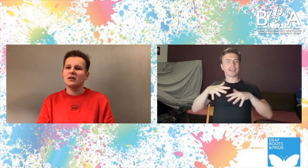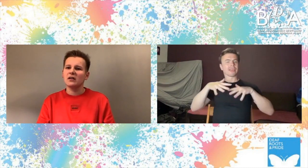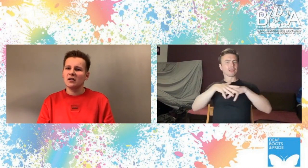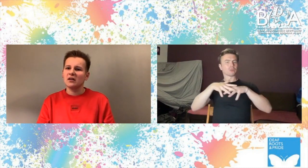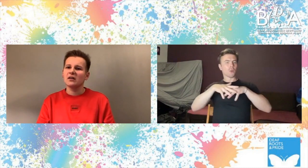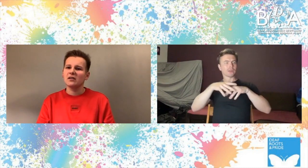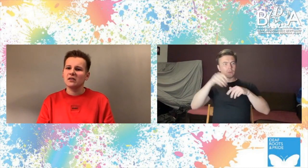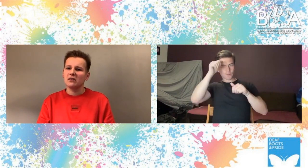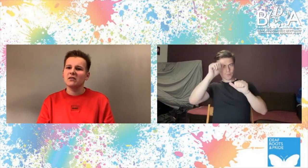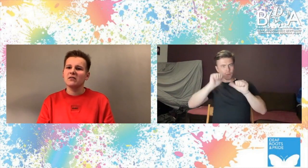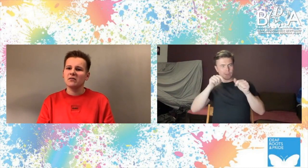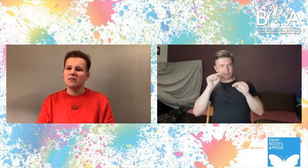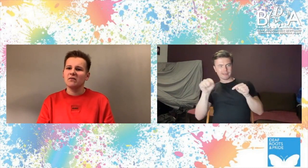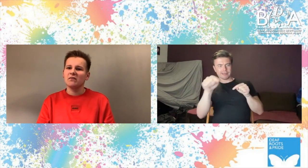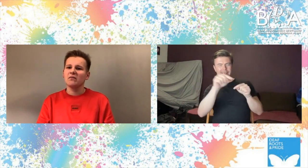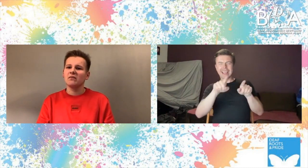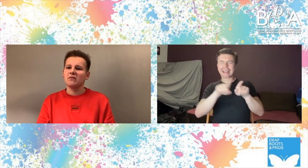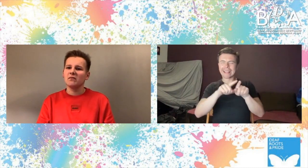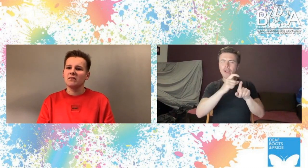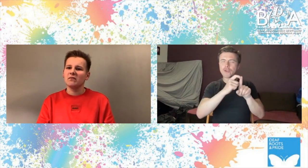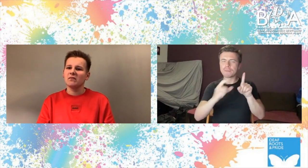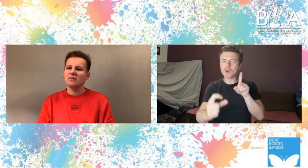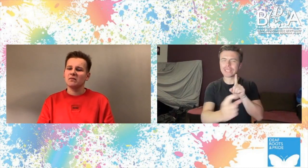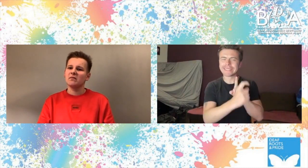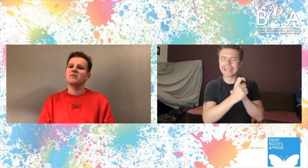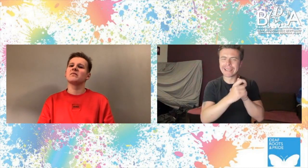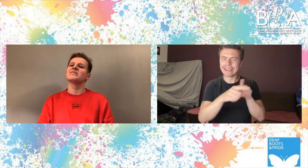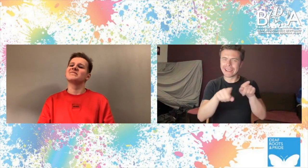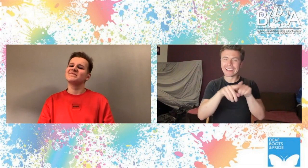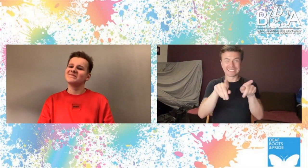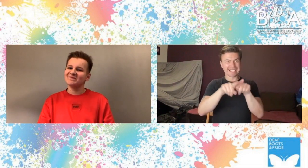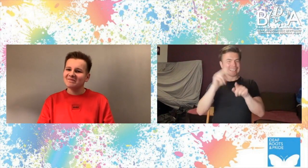or something, wouldn’t you. It’s kind of like a little community, like the